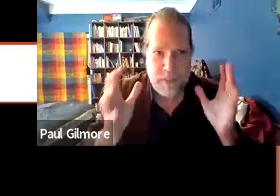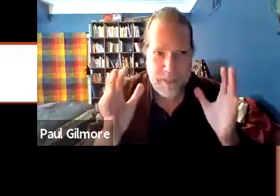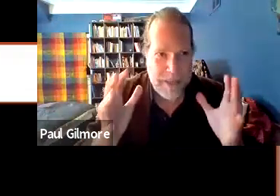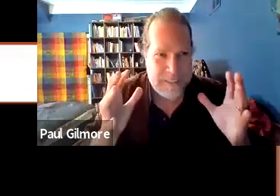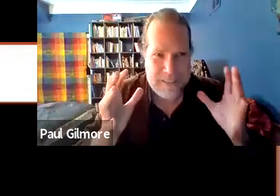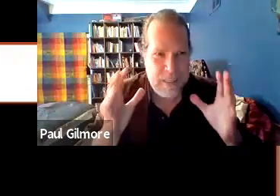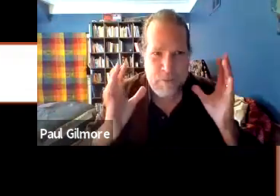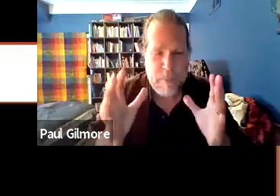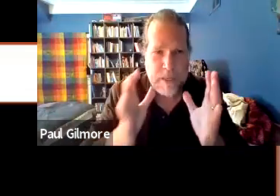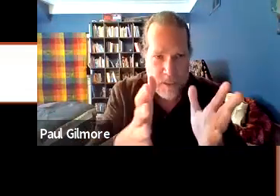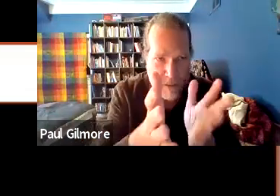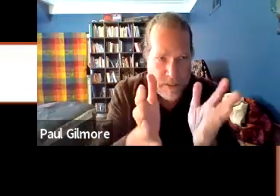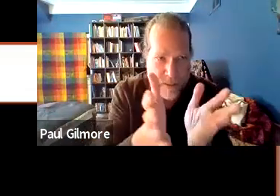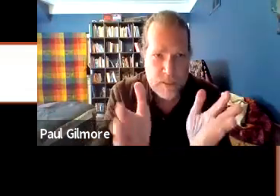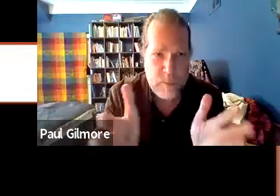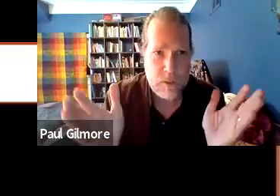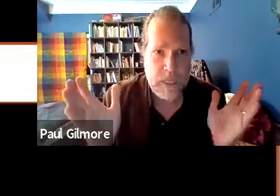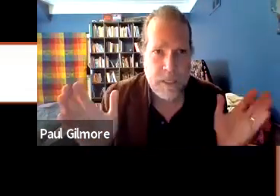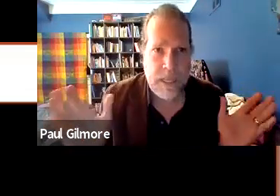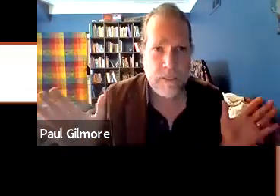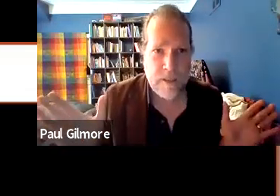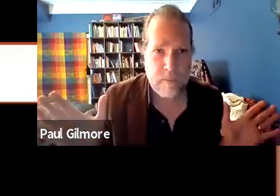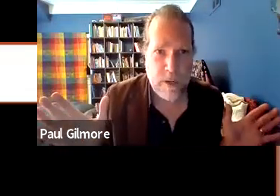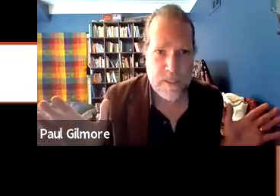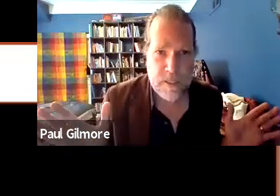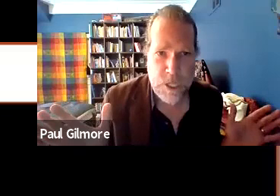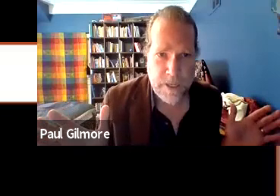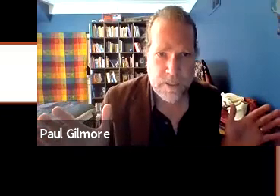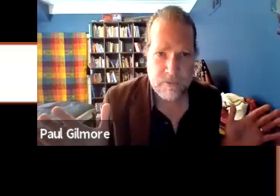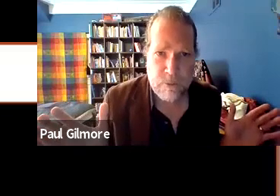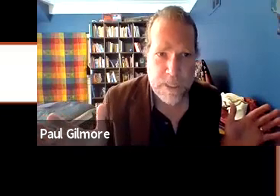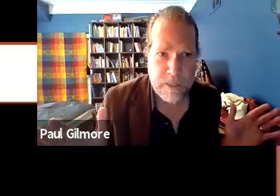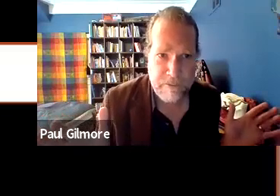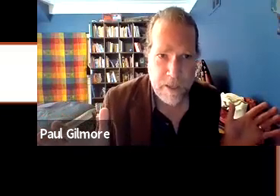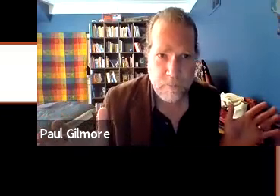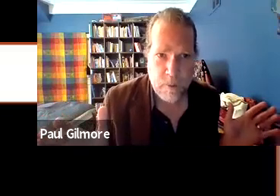but it's even better just listen to this poem. Not like the brazen giant of Greek fame